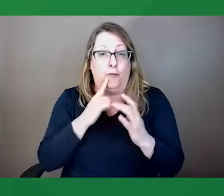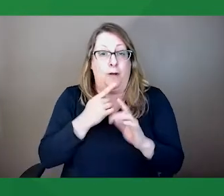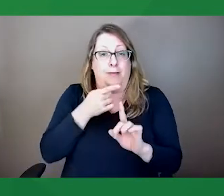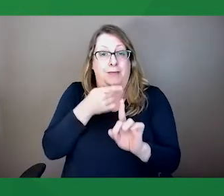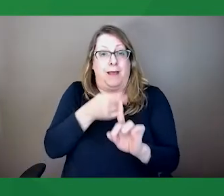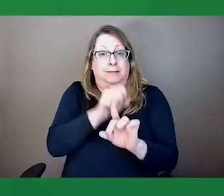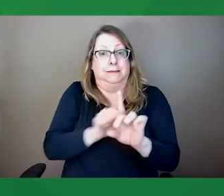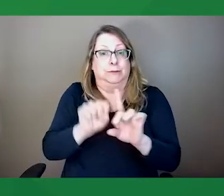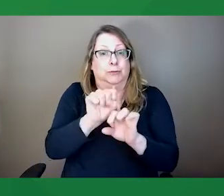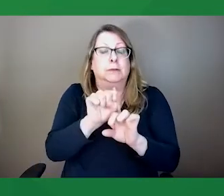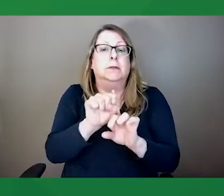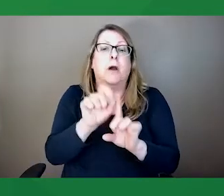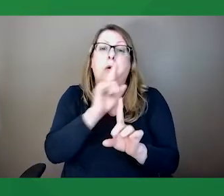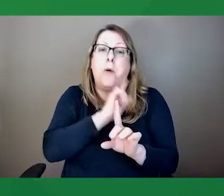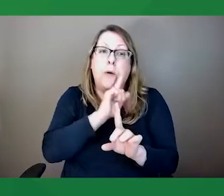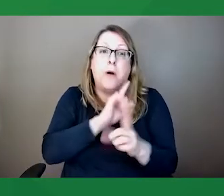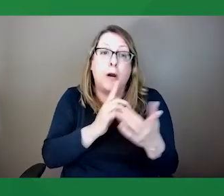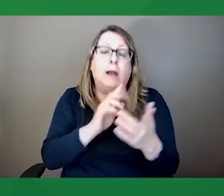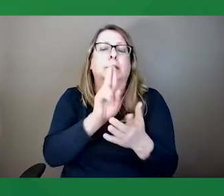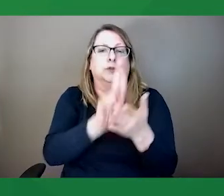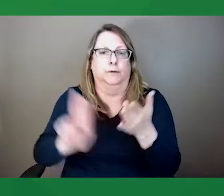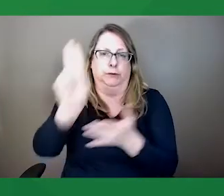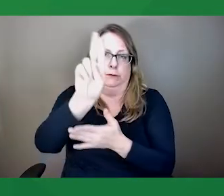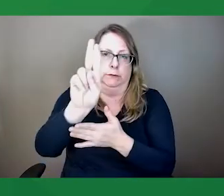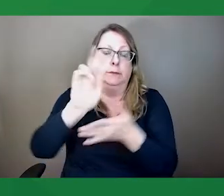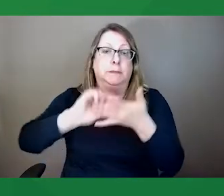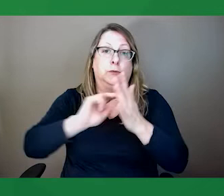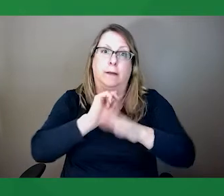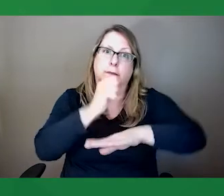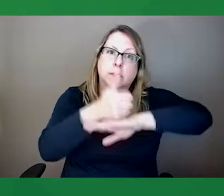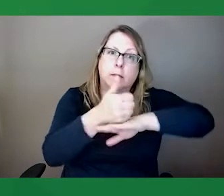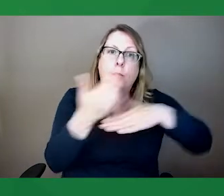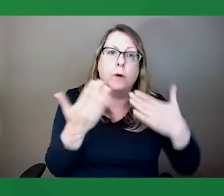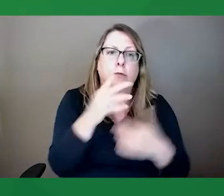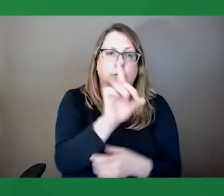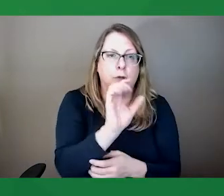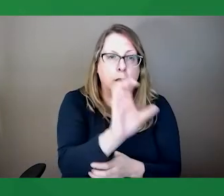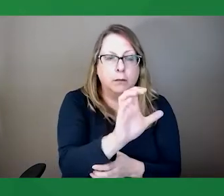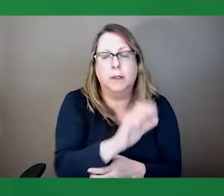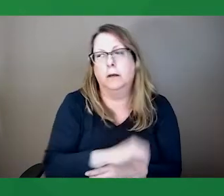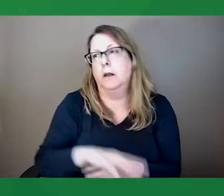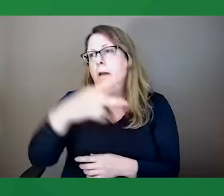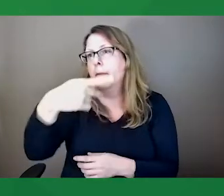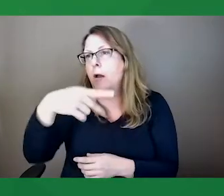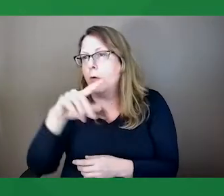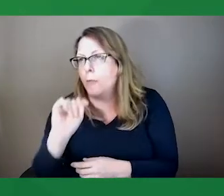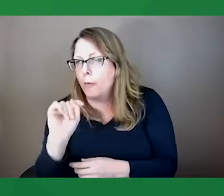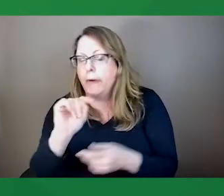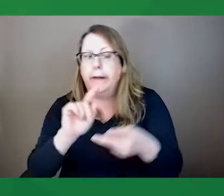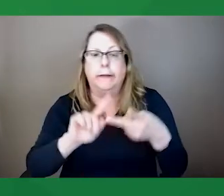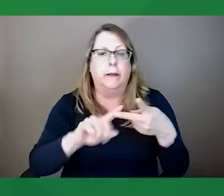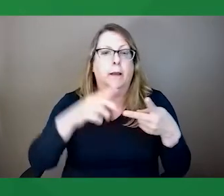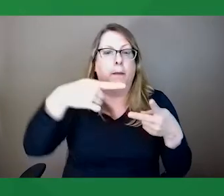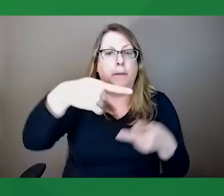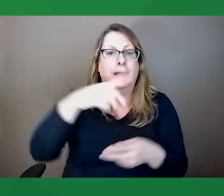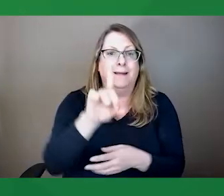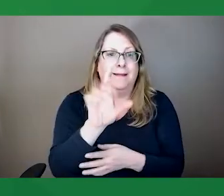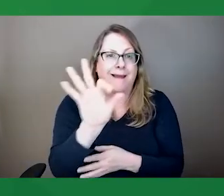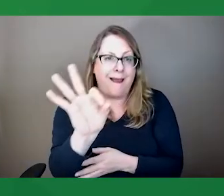So they're going to have to work in document creations. That could be PowerPoint, PDFs, where documents